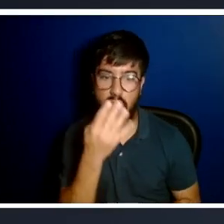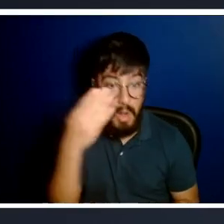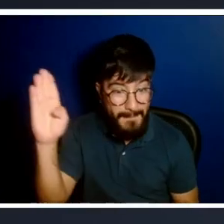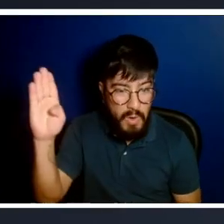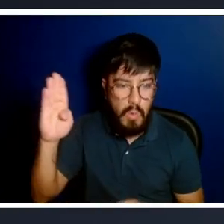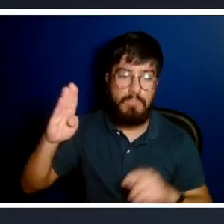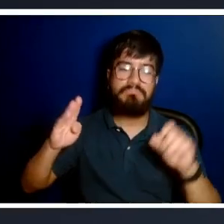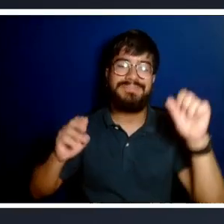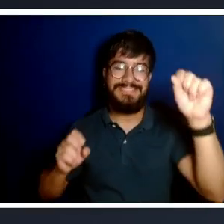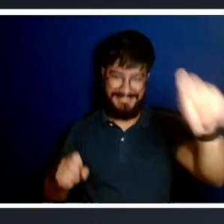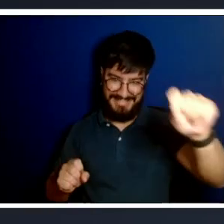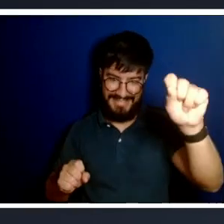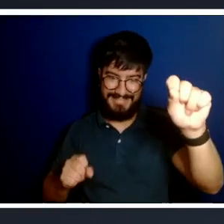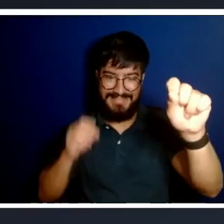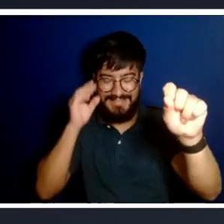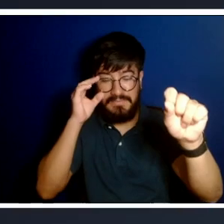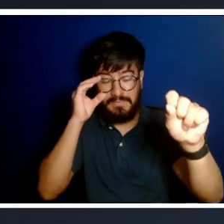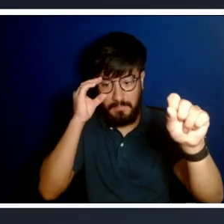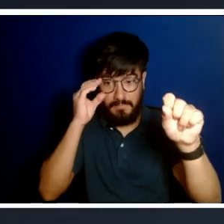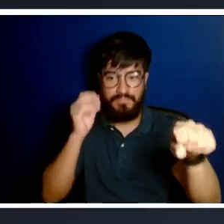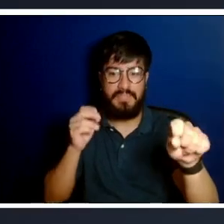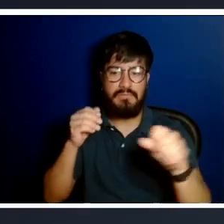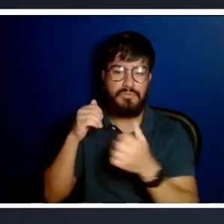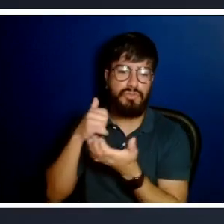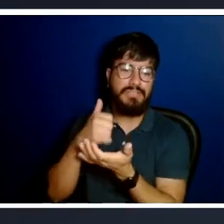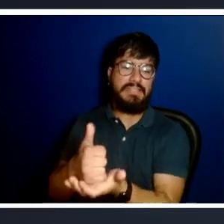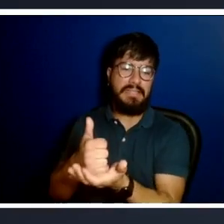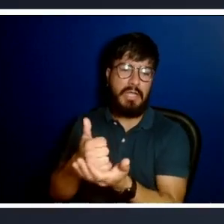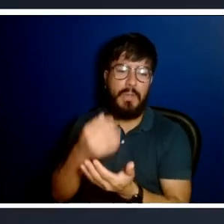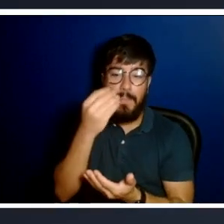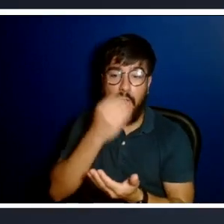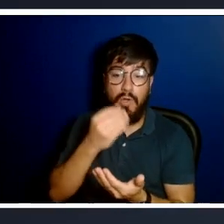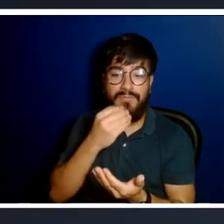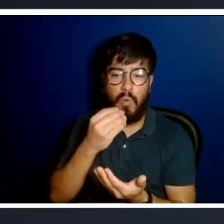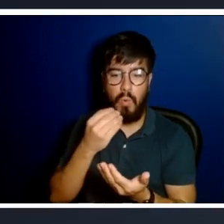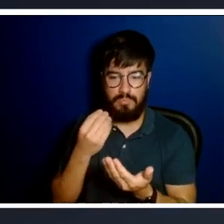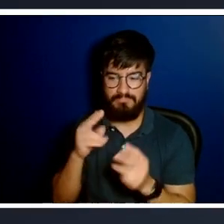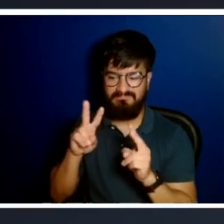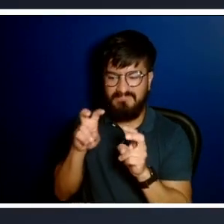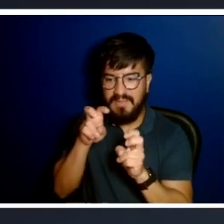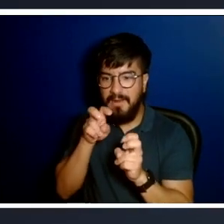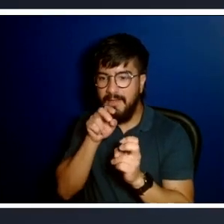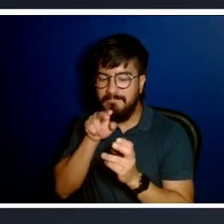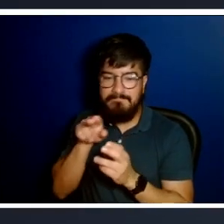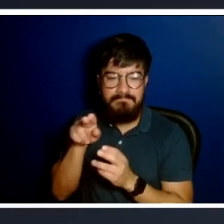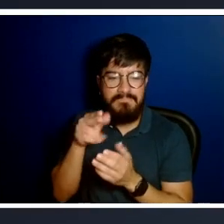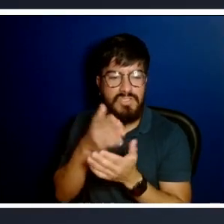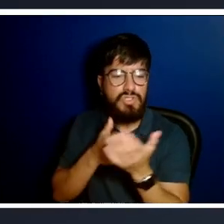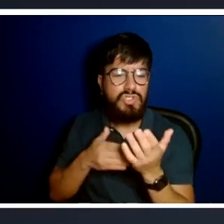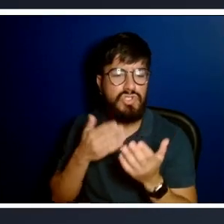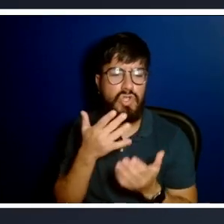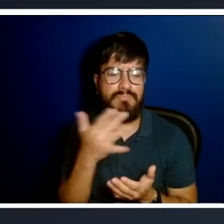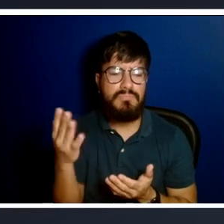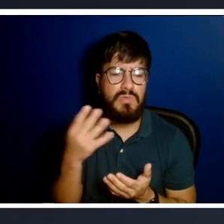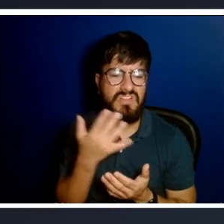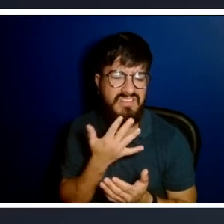definitely help food find them by being attracted to certain colors. Absolutely. That's great.